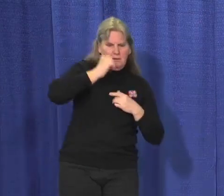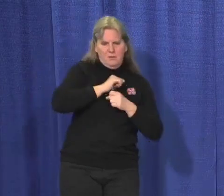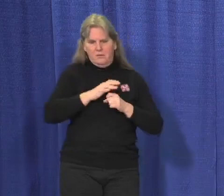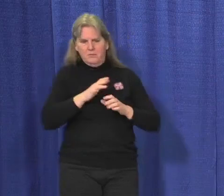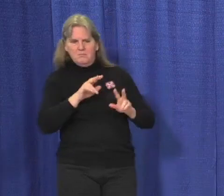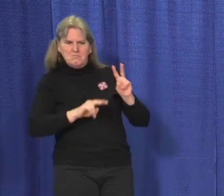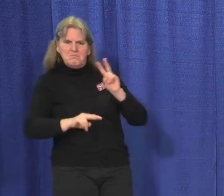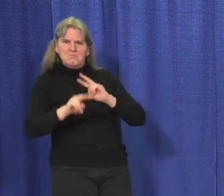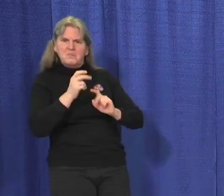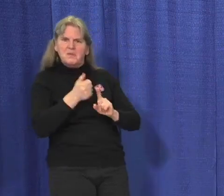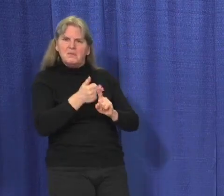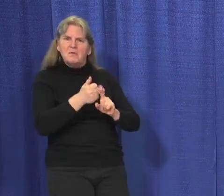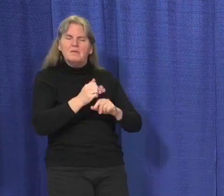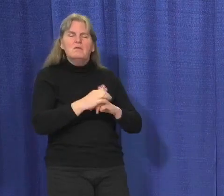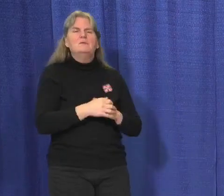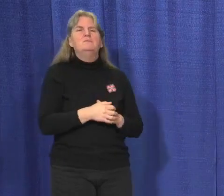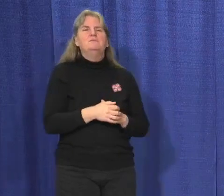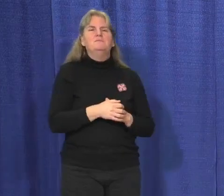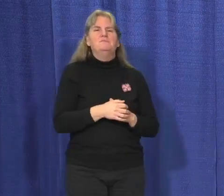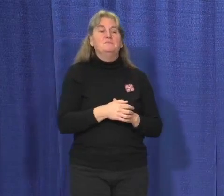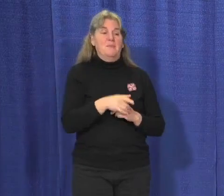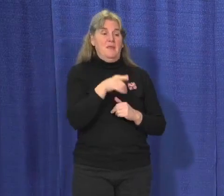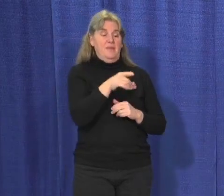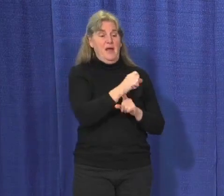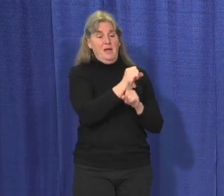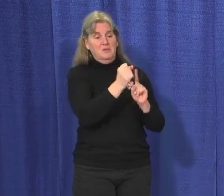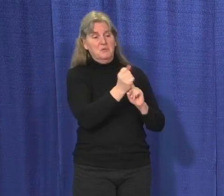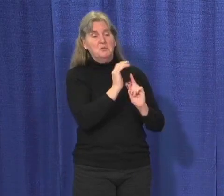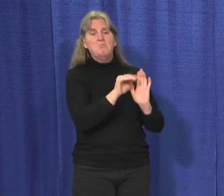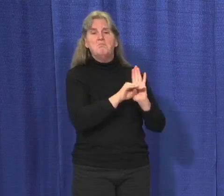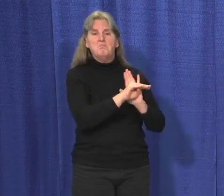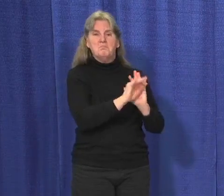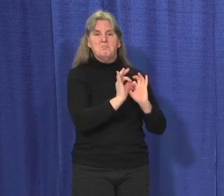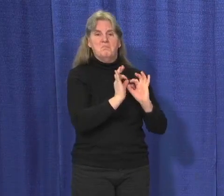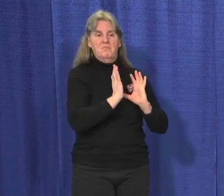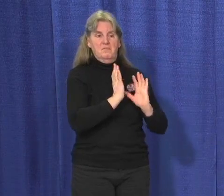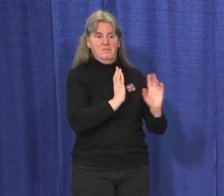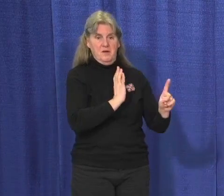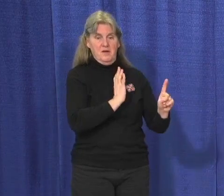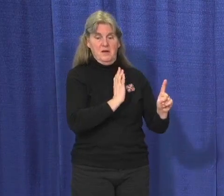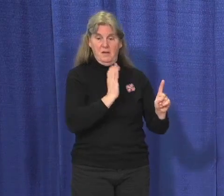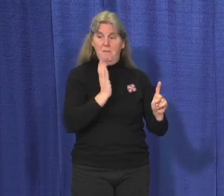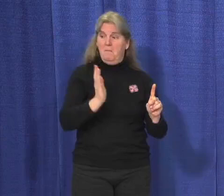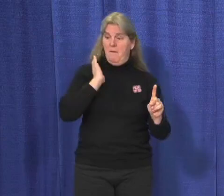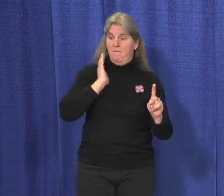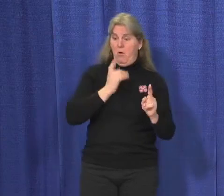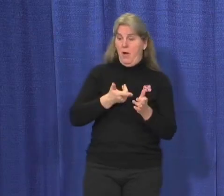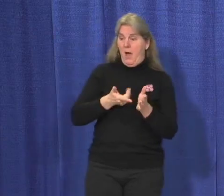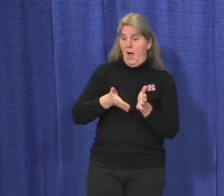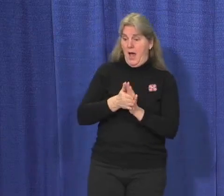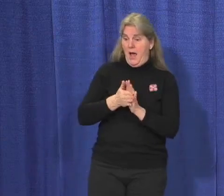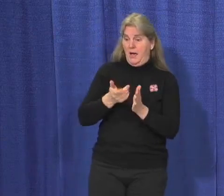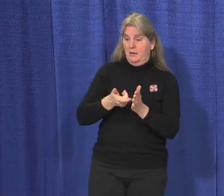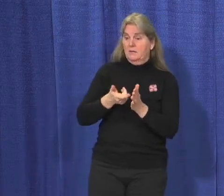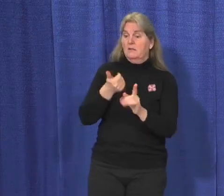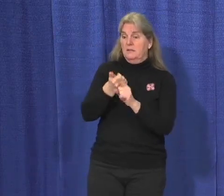COVID-19 symptoms. Since the situation is stable those who have been requested to